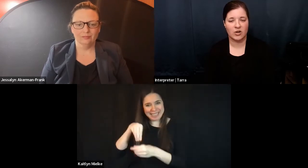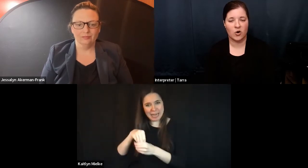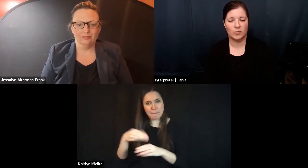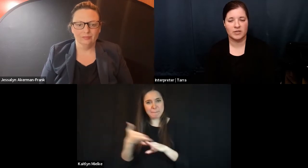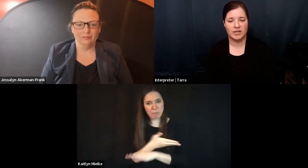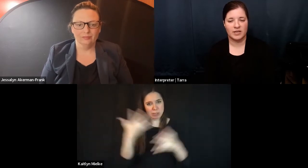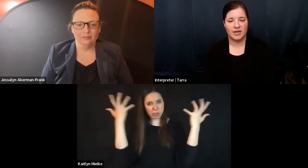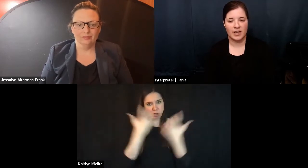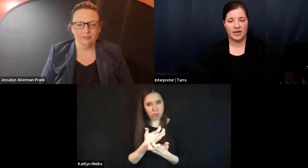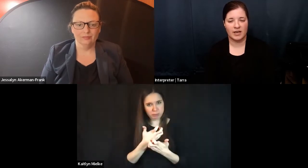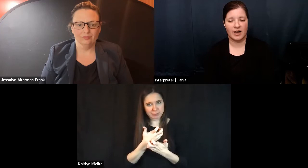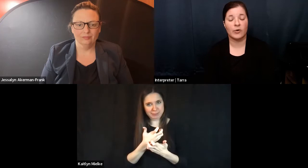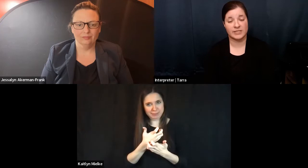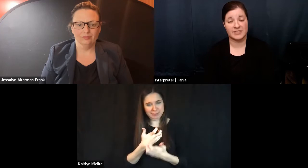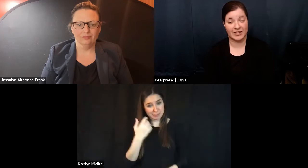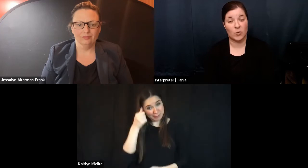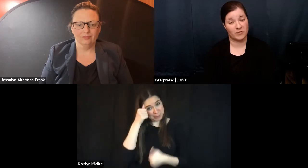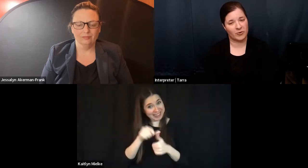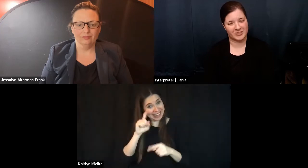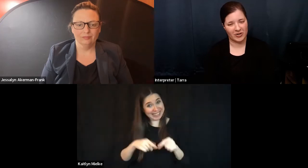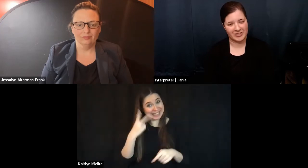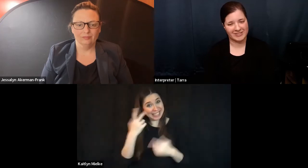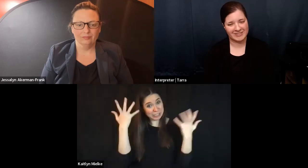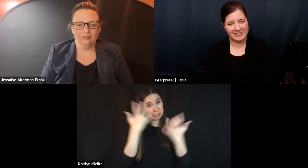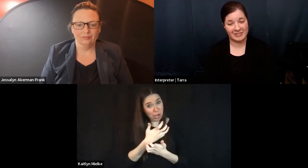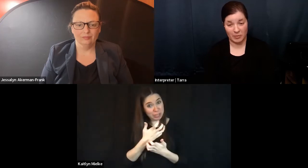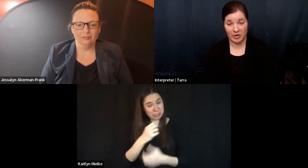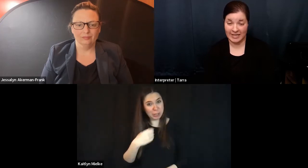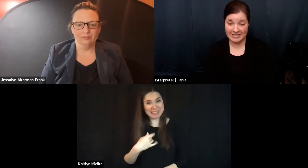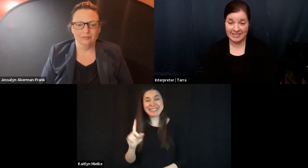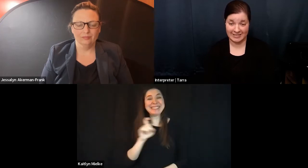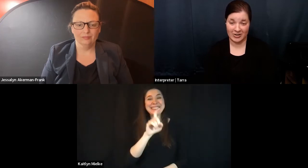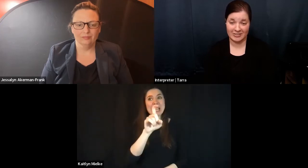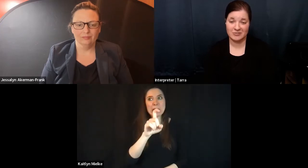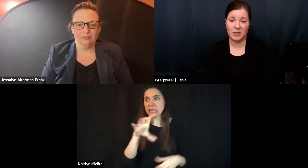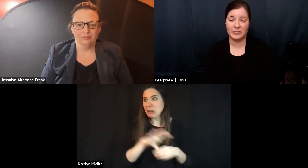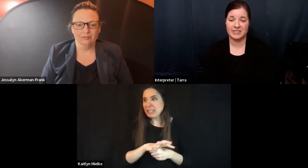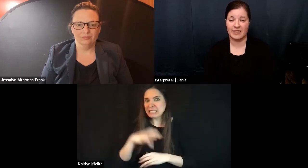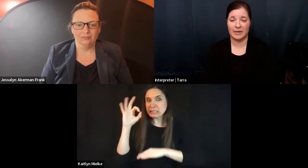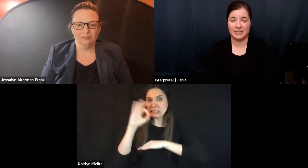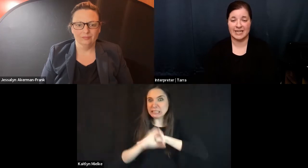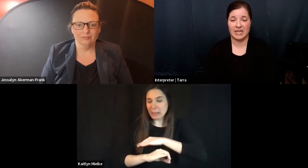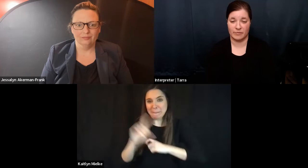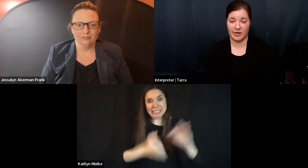And I always say I'm a day vampire.